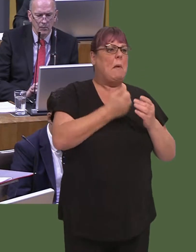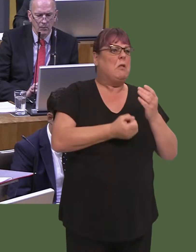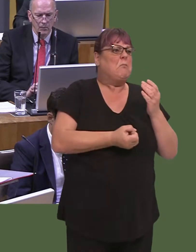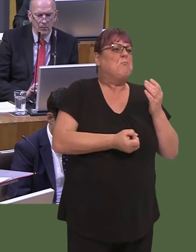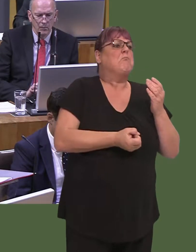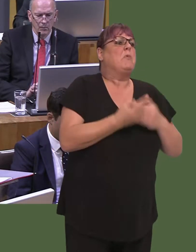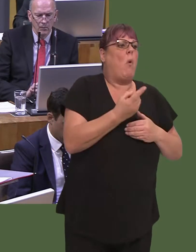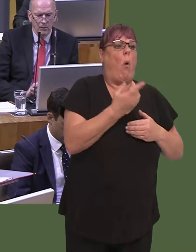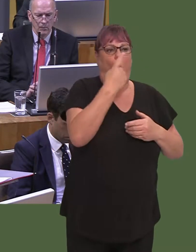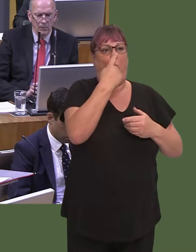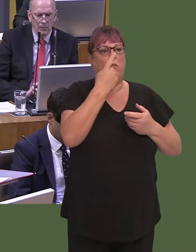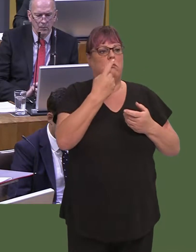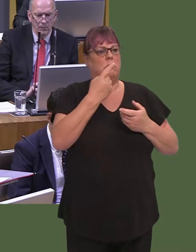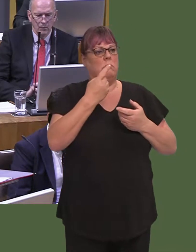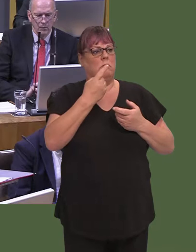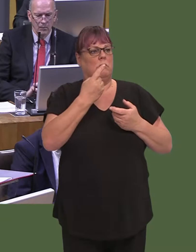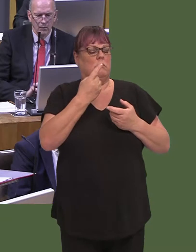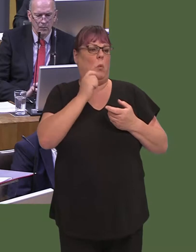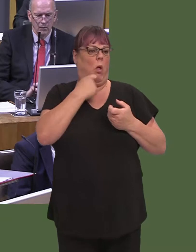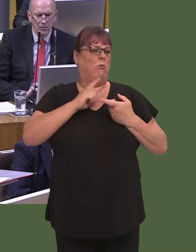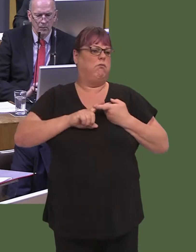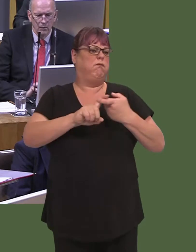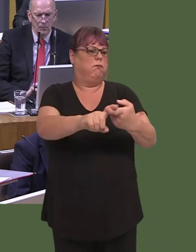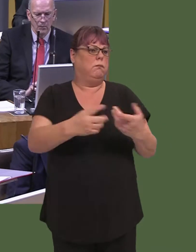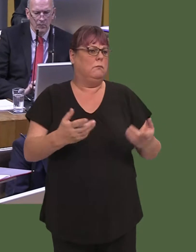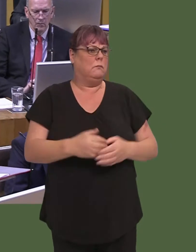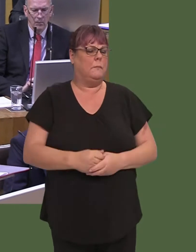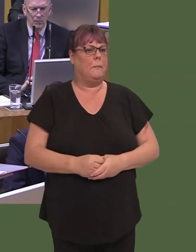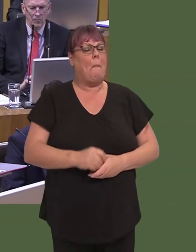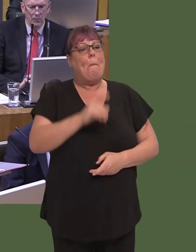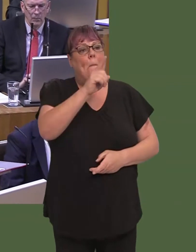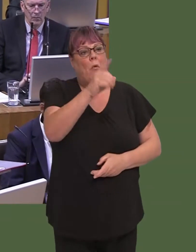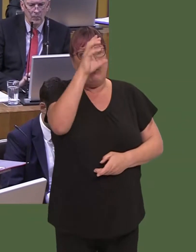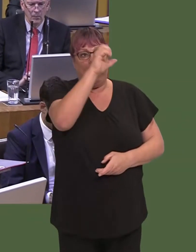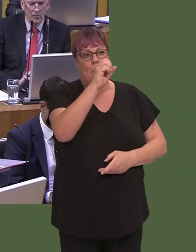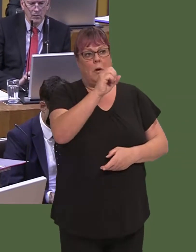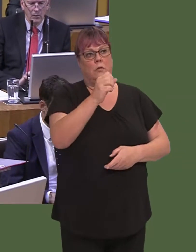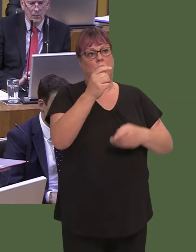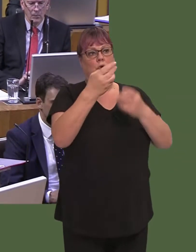First, of course, it is the universitiesí duty to market themselves and, of course,